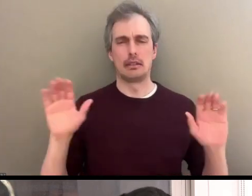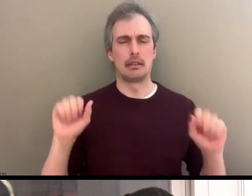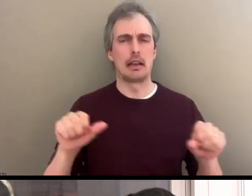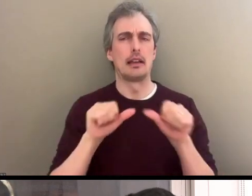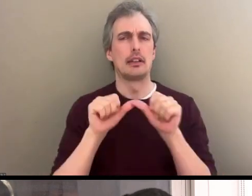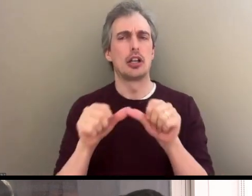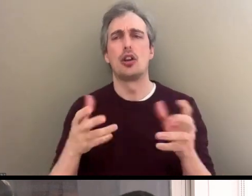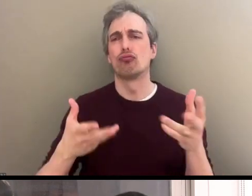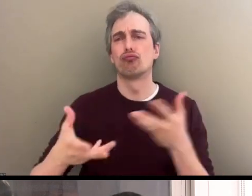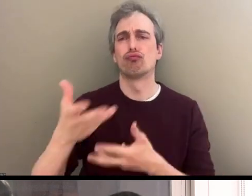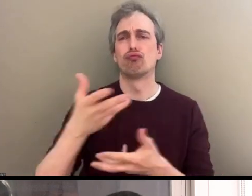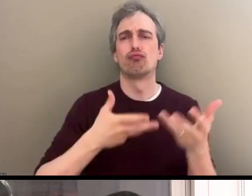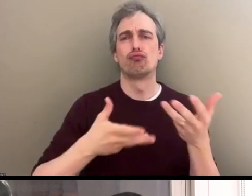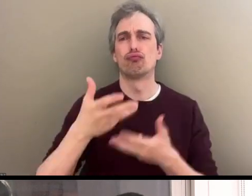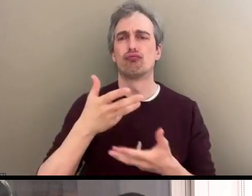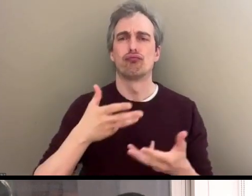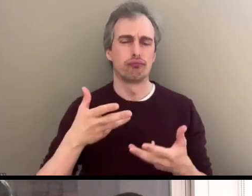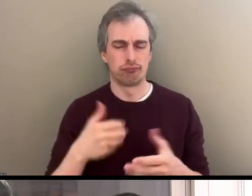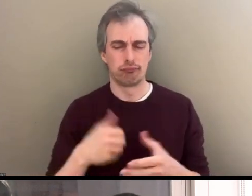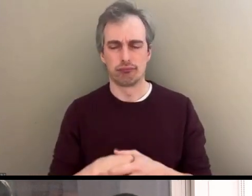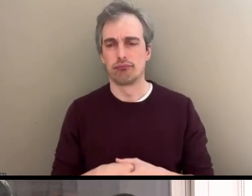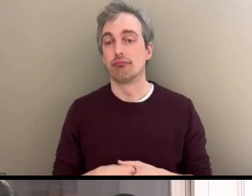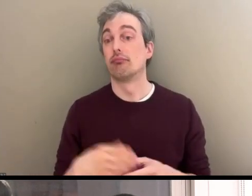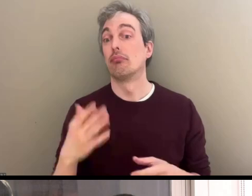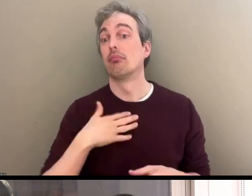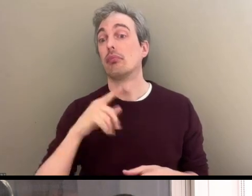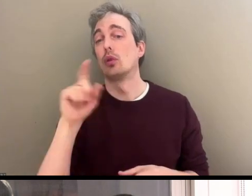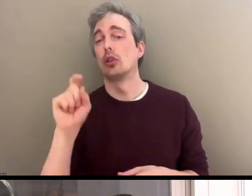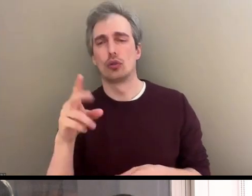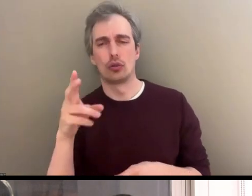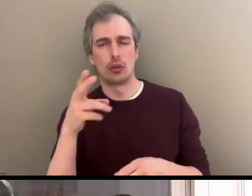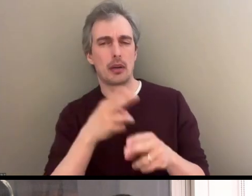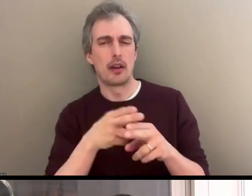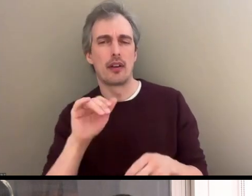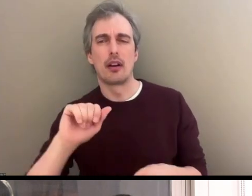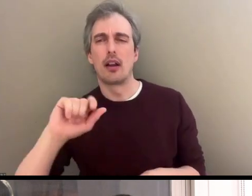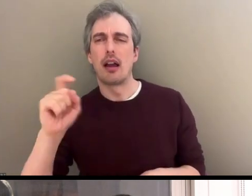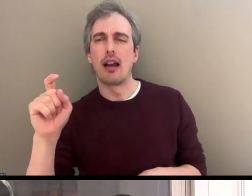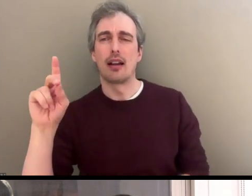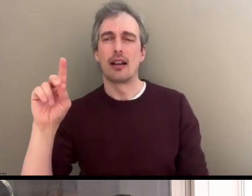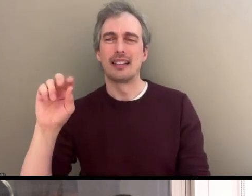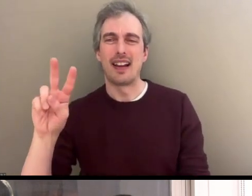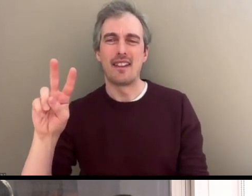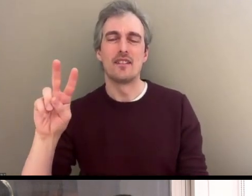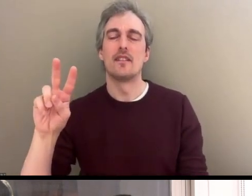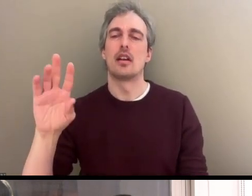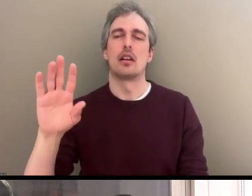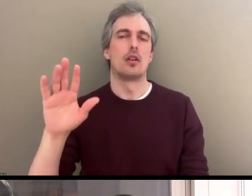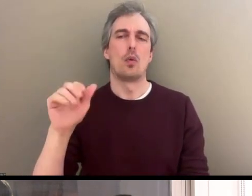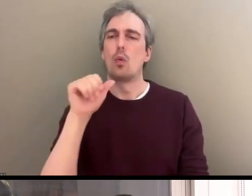Great. Thank you. So my question is, you mentioned that AXDEV would not capture all of the issues, right?